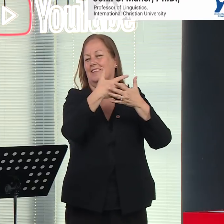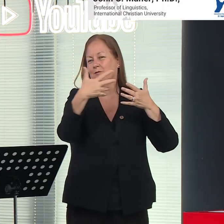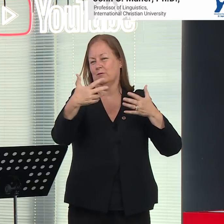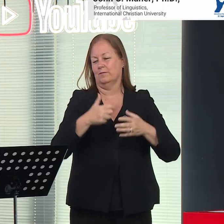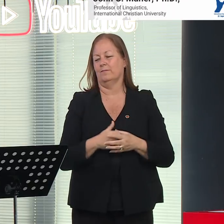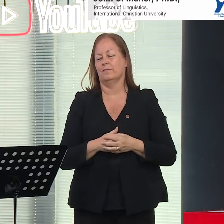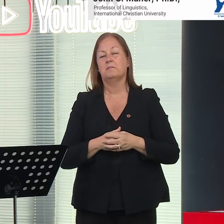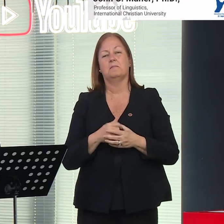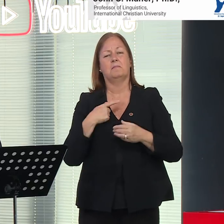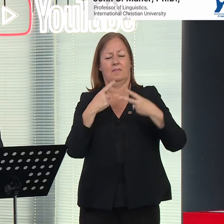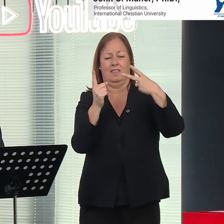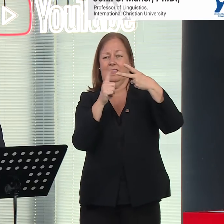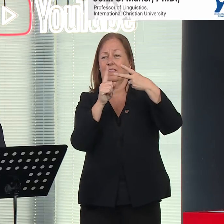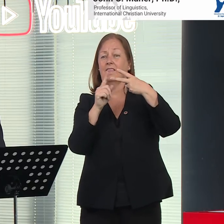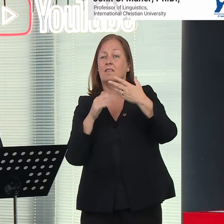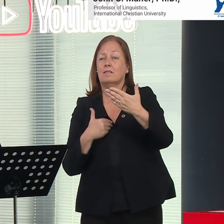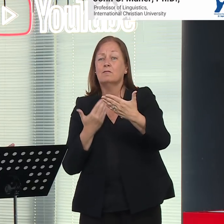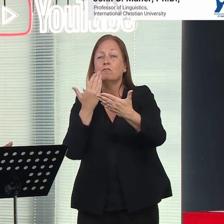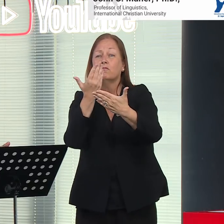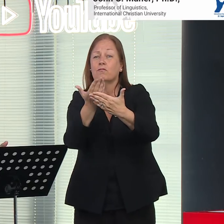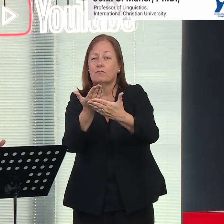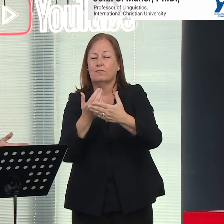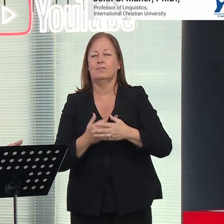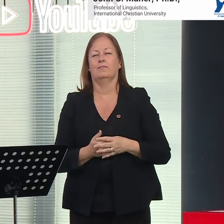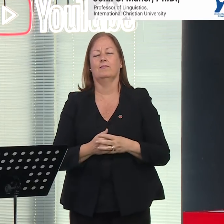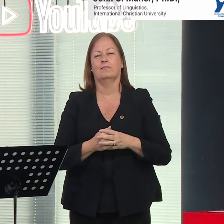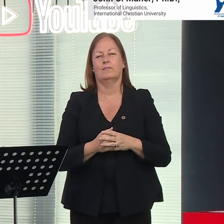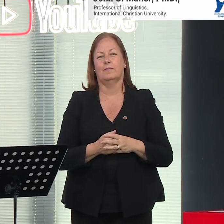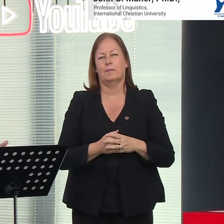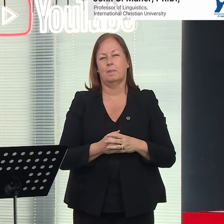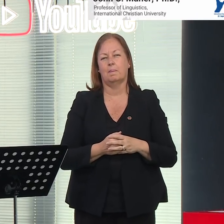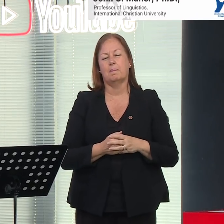A nation national census which shows language diversity, respects citizens,